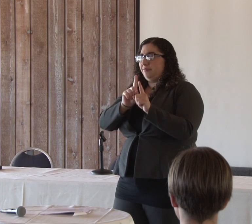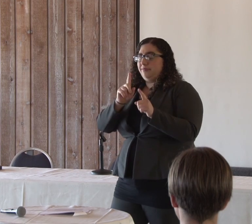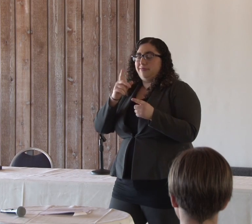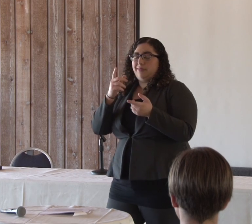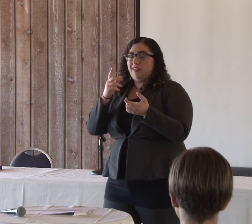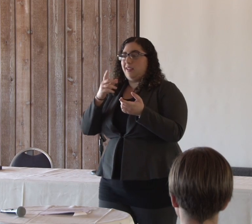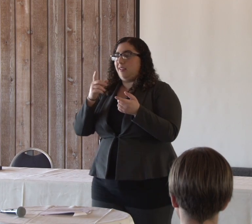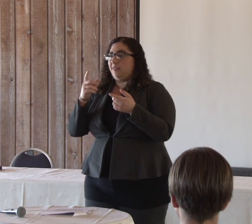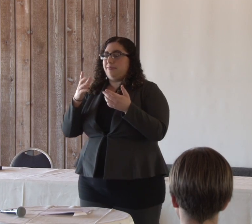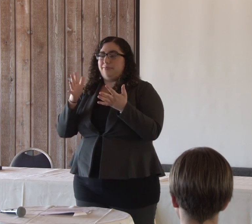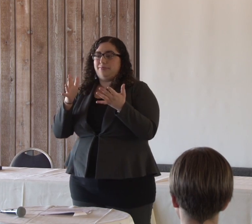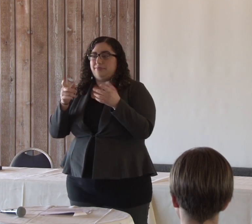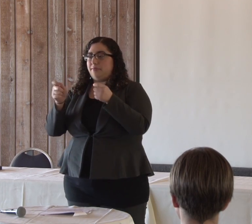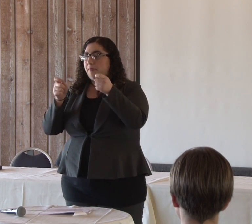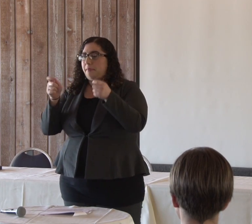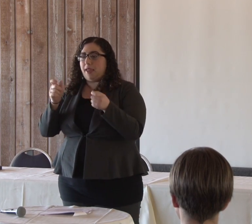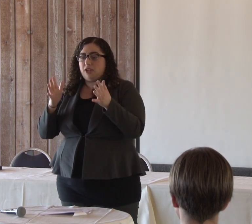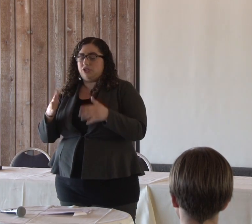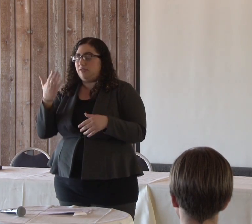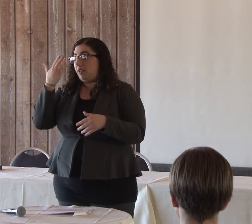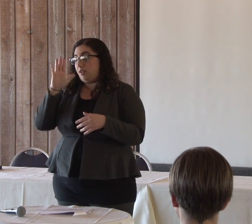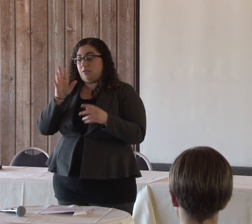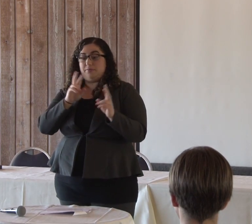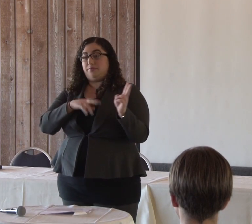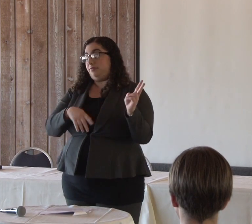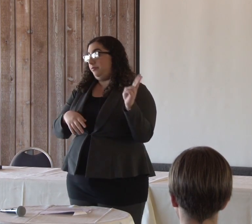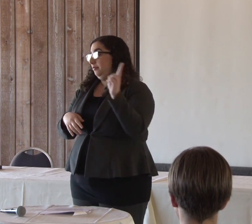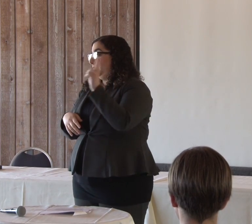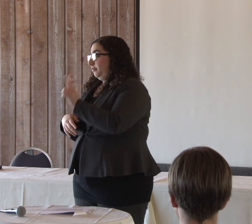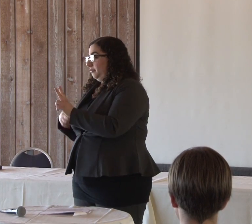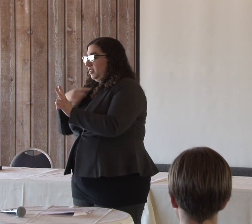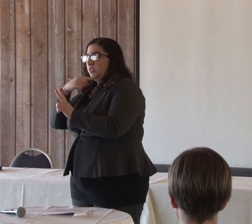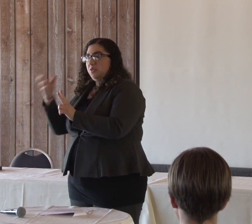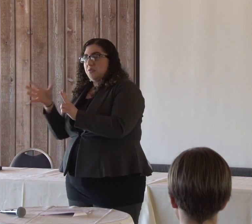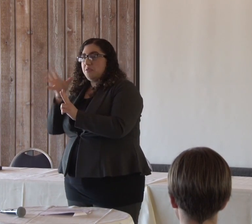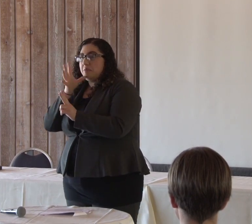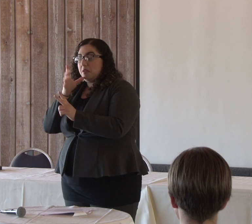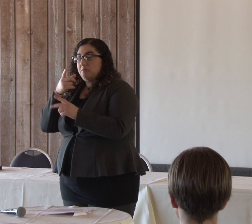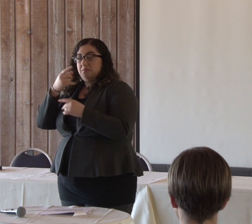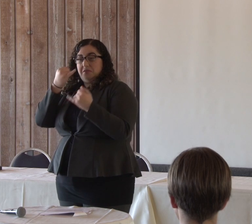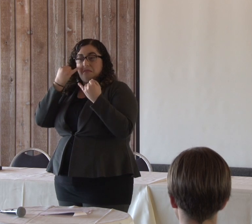they're saying okay. So the charge nurse had to end up getting someone from